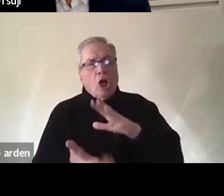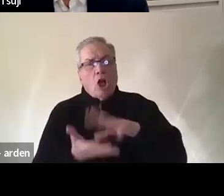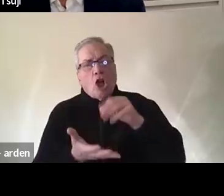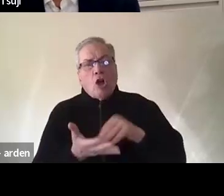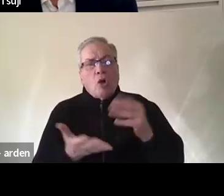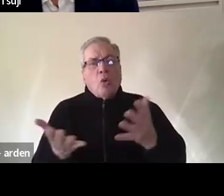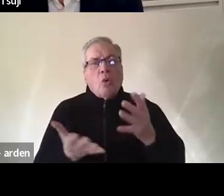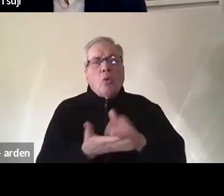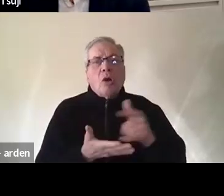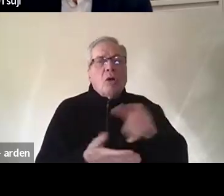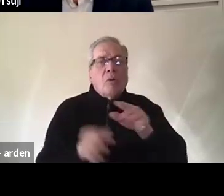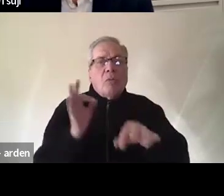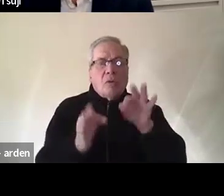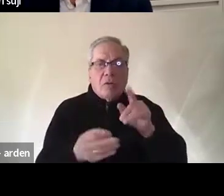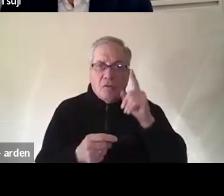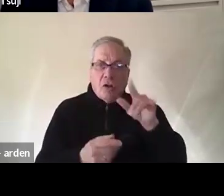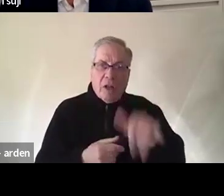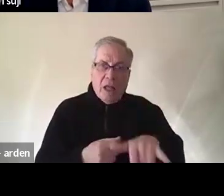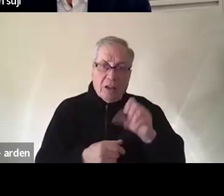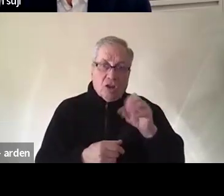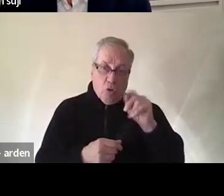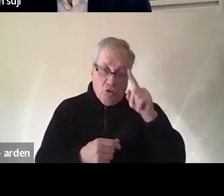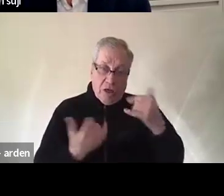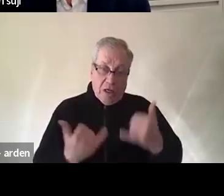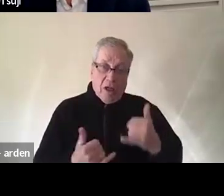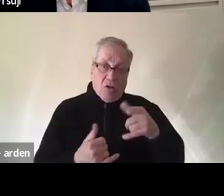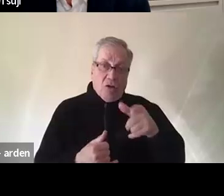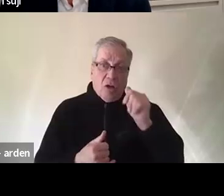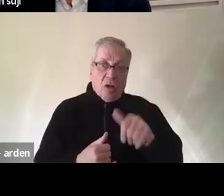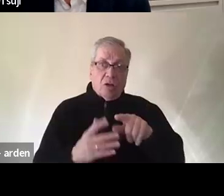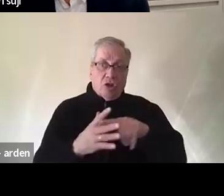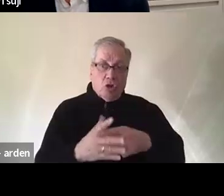of the strategies that you found effective. At this point Jamila